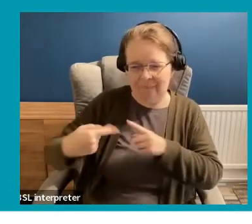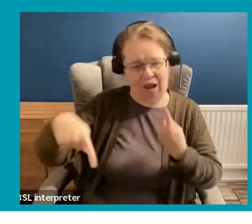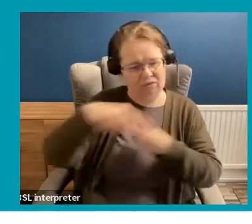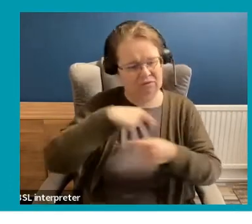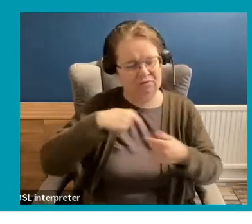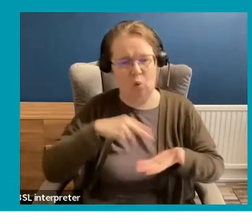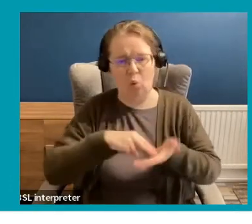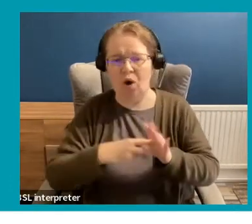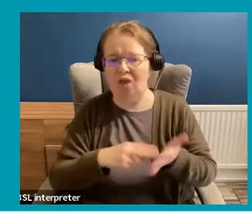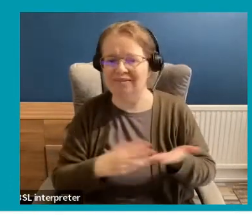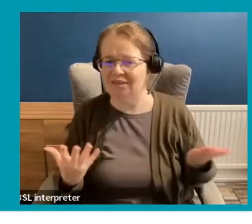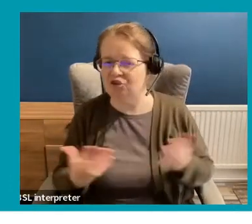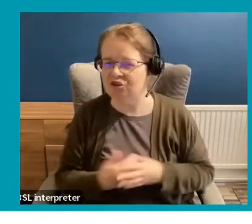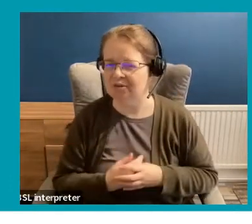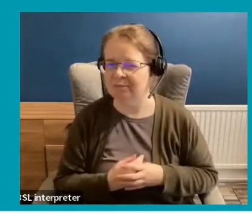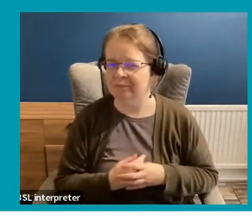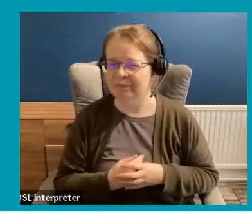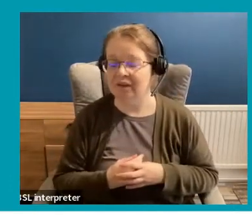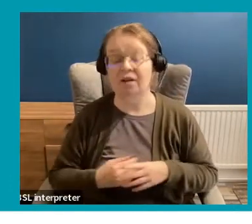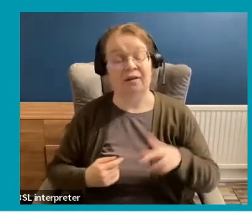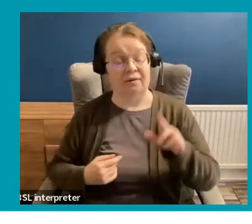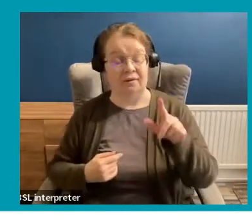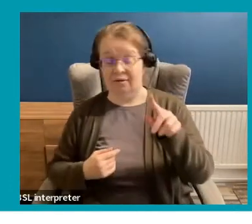It does and I'm working with